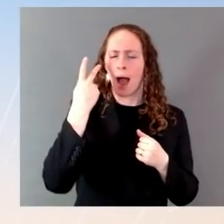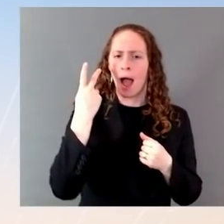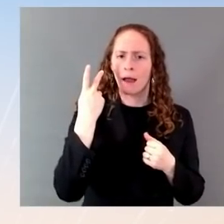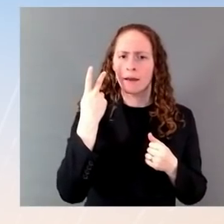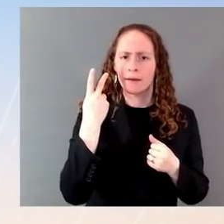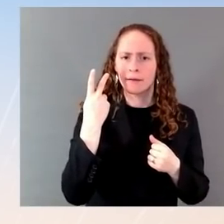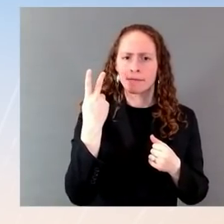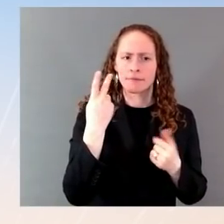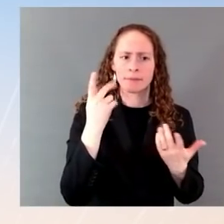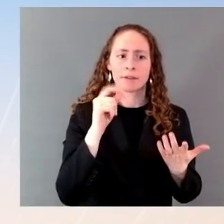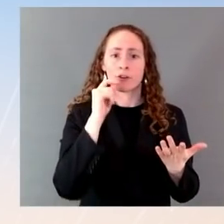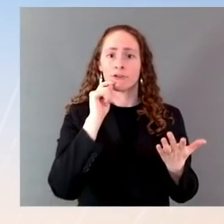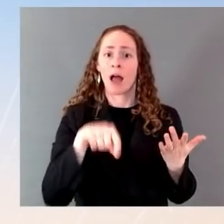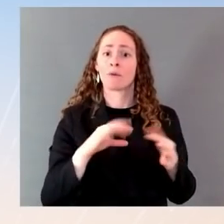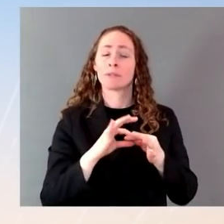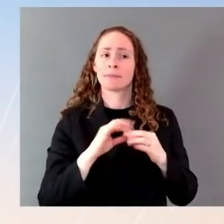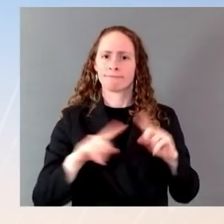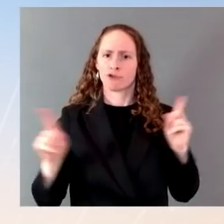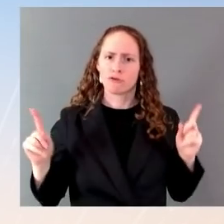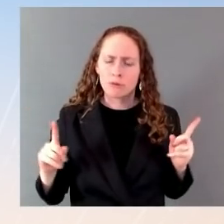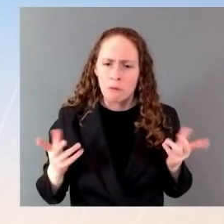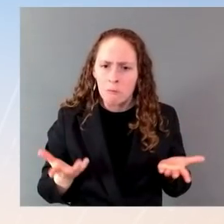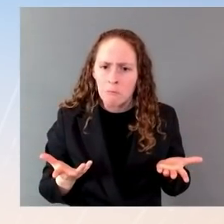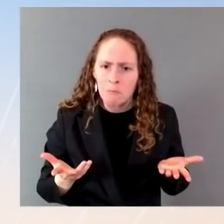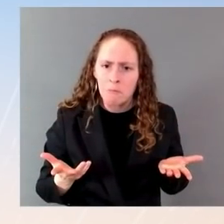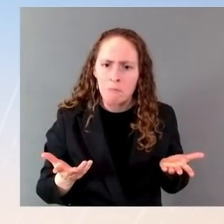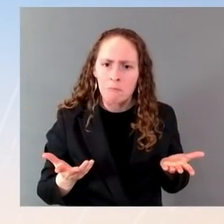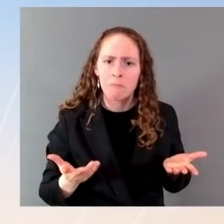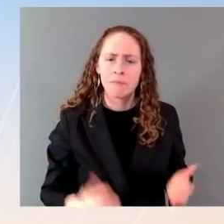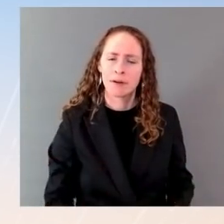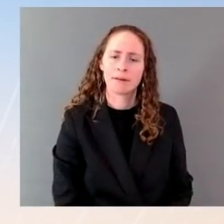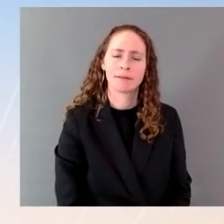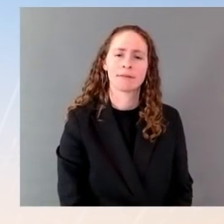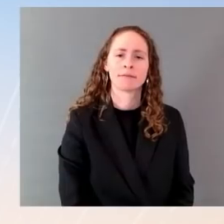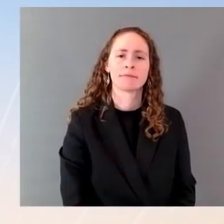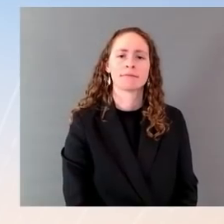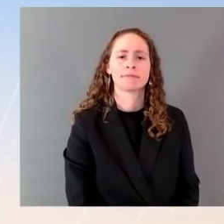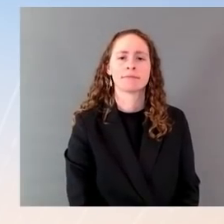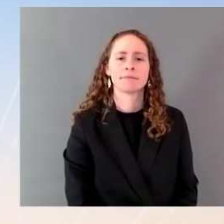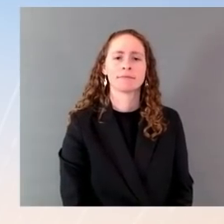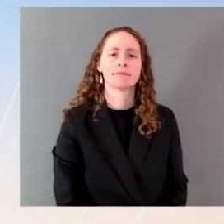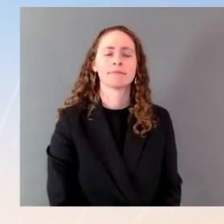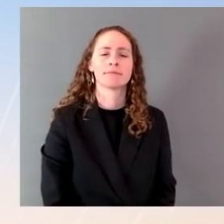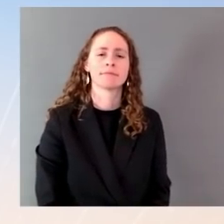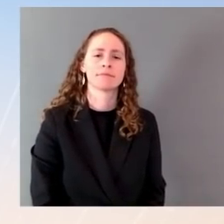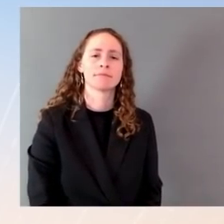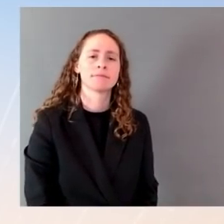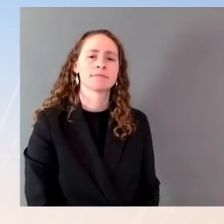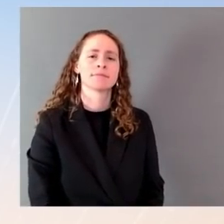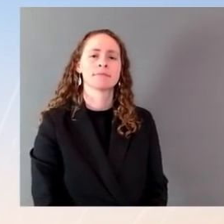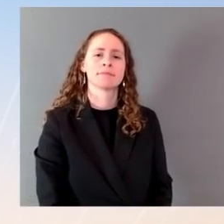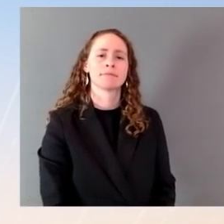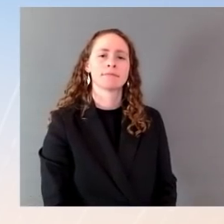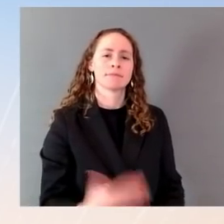a common threat picture here. And our message to our friends in the Ukrainian government,